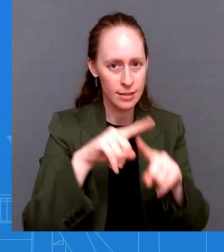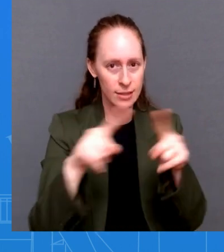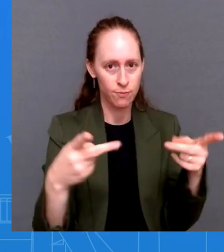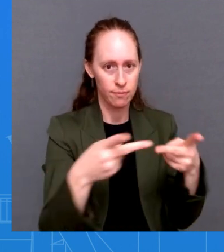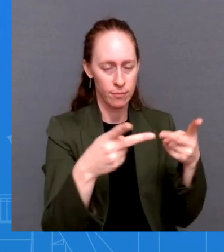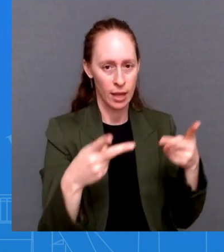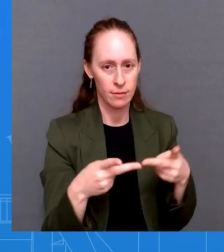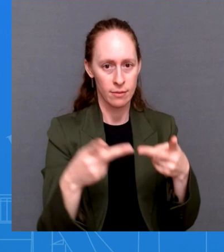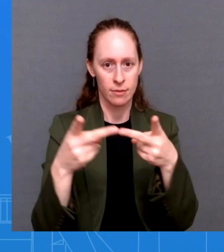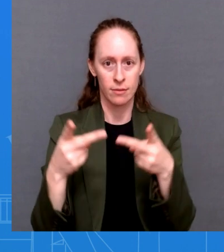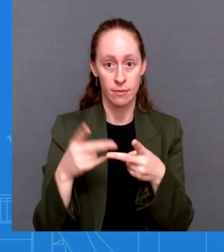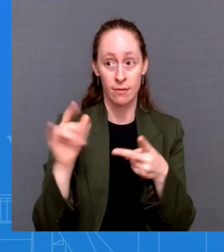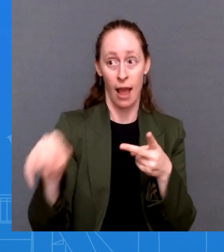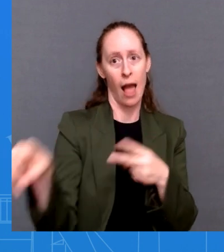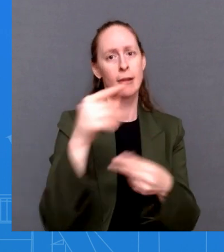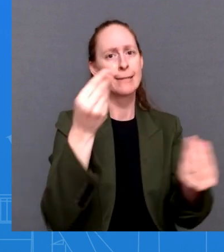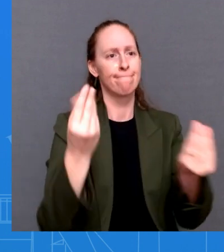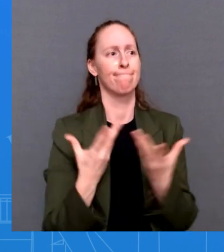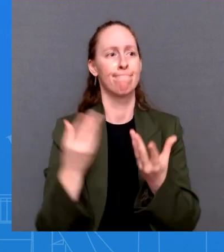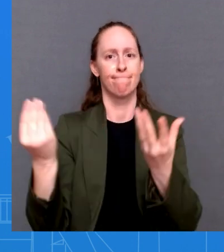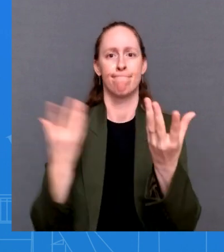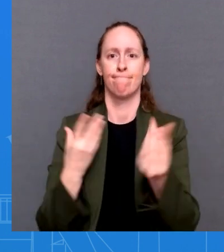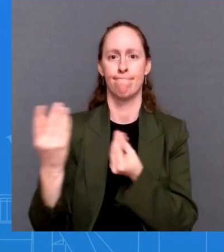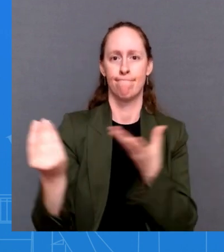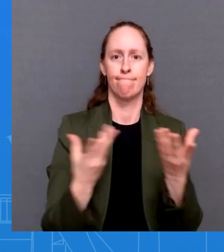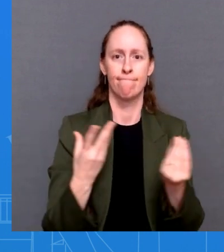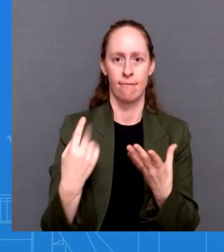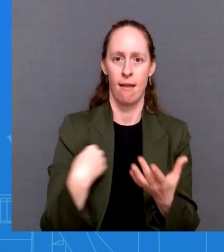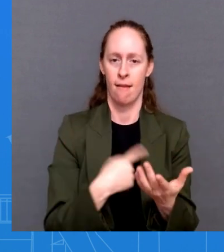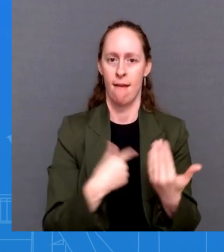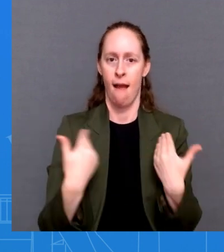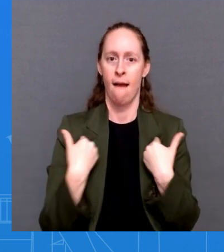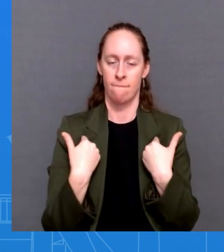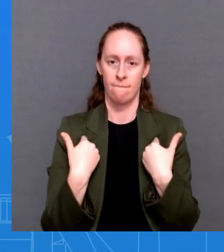and understanding of where we are in our efforts to administer vaccine to those at risk.